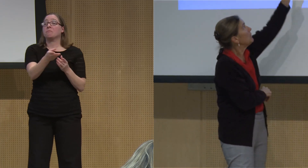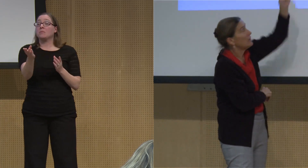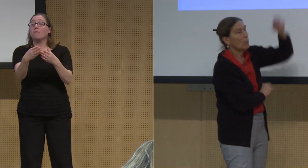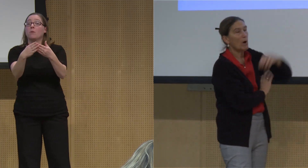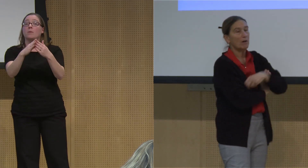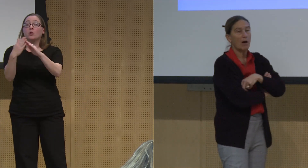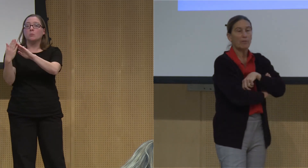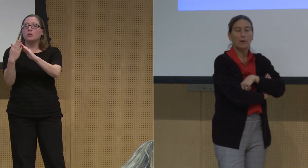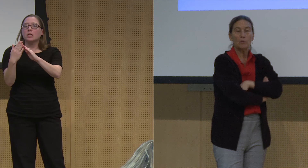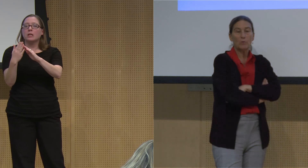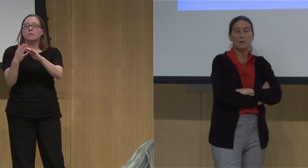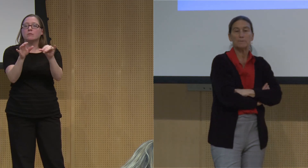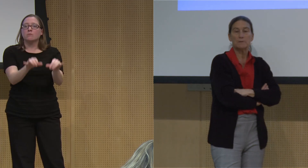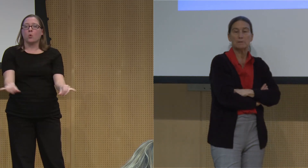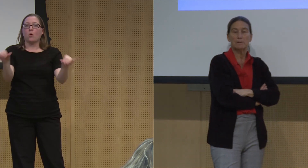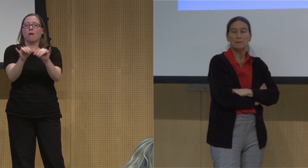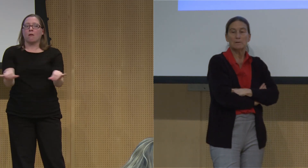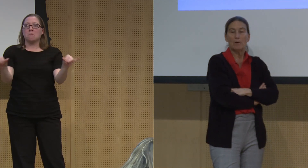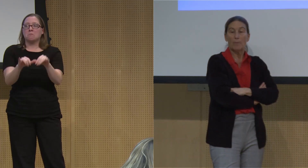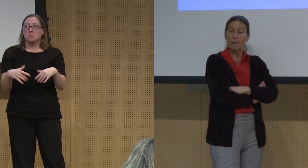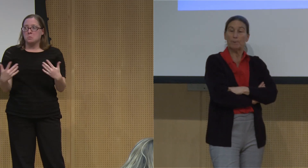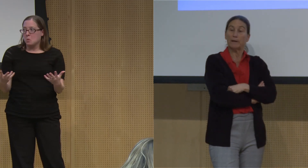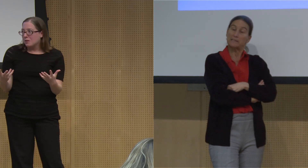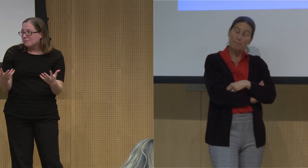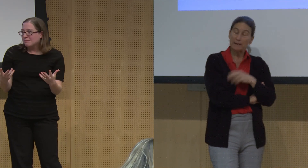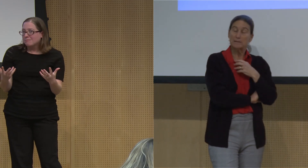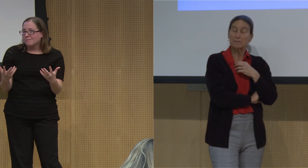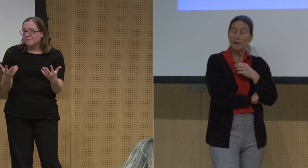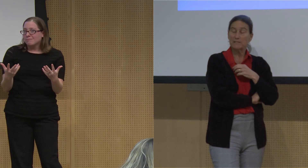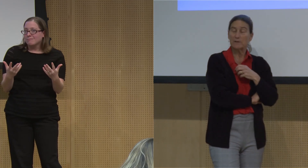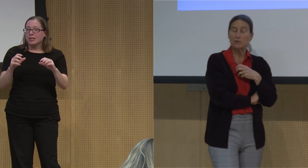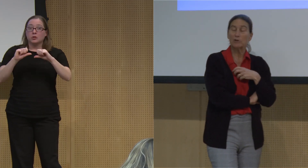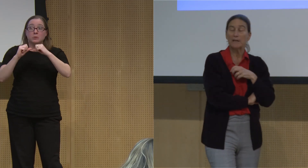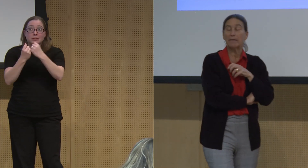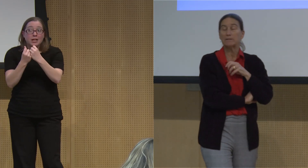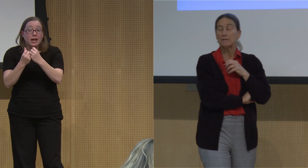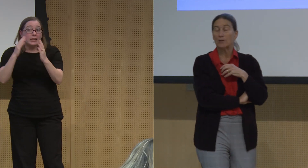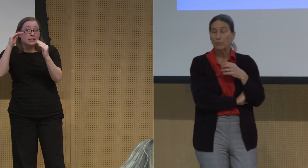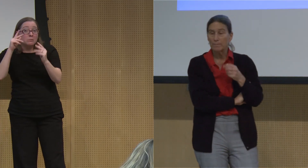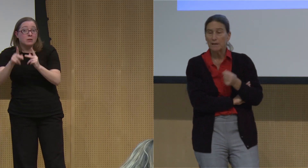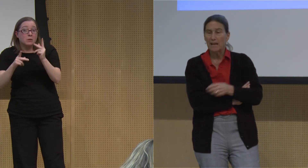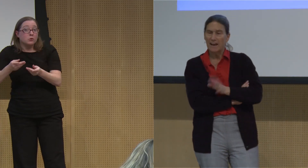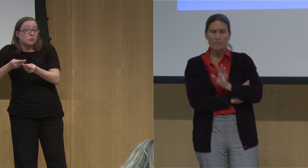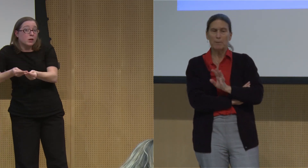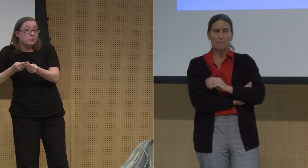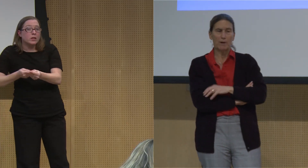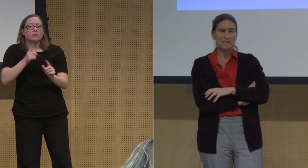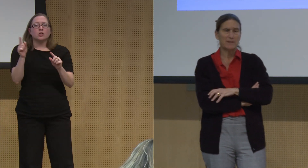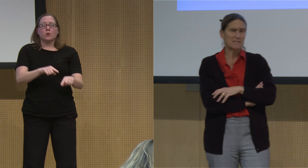WHAT ARE THE NORMS? ARE PEOPLE EXPECTED TO BREASTFEED? YOU GO DOWN INTO THE CARIBBEAN, EVERYBODY BREASTFEEDS.